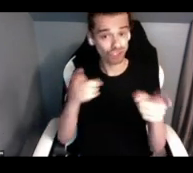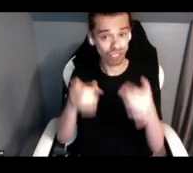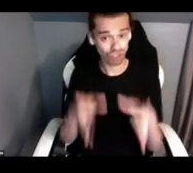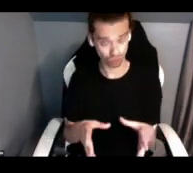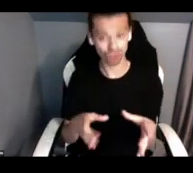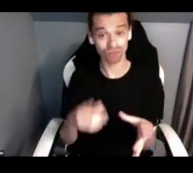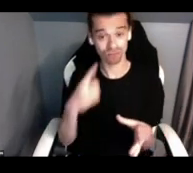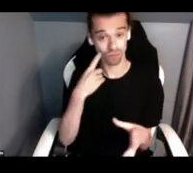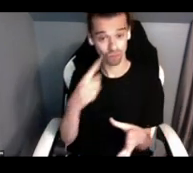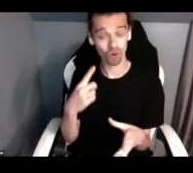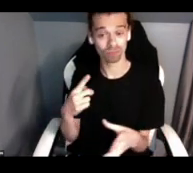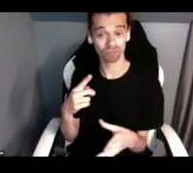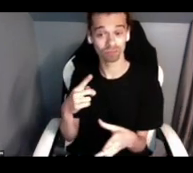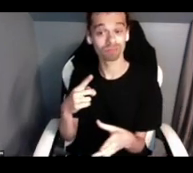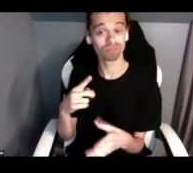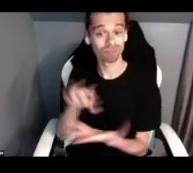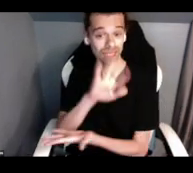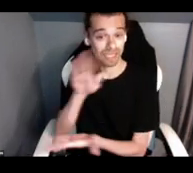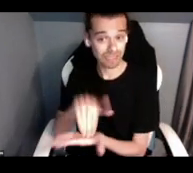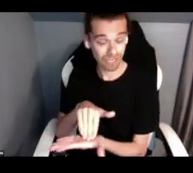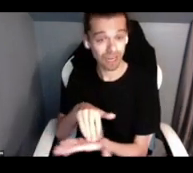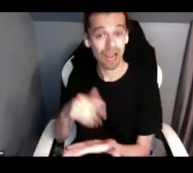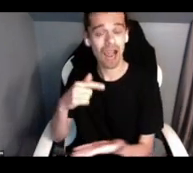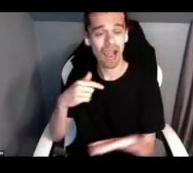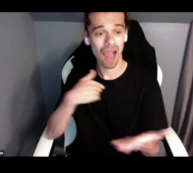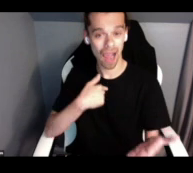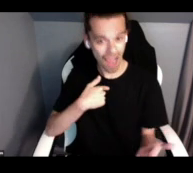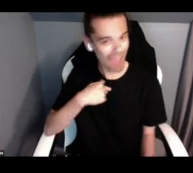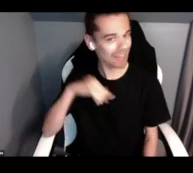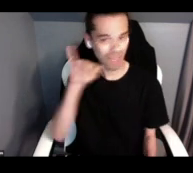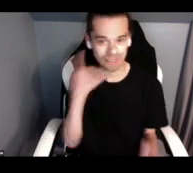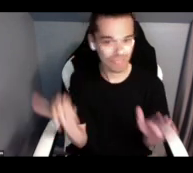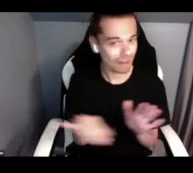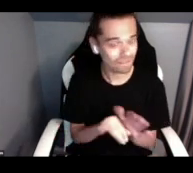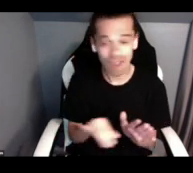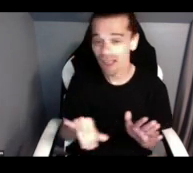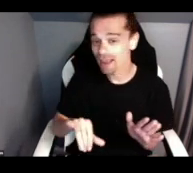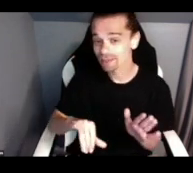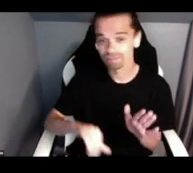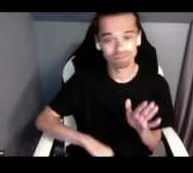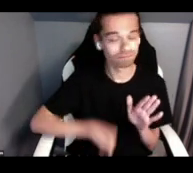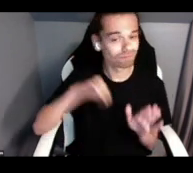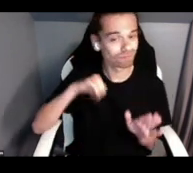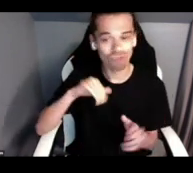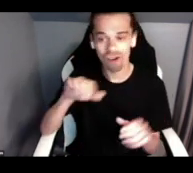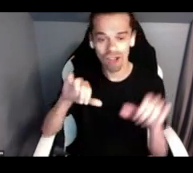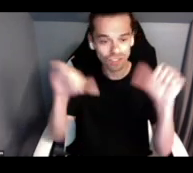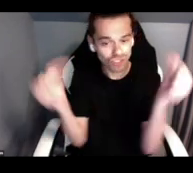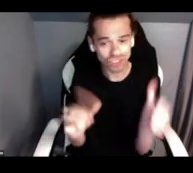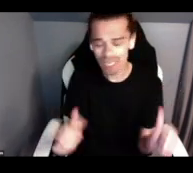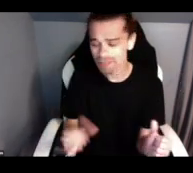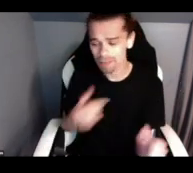My disability identity and pride shapes my work every day by incorporating and